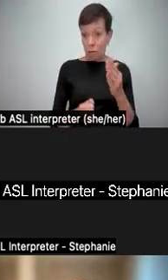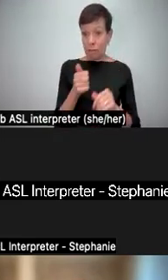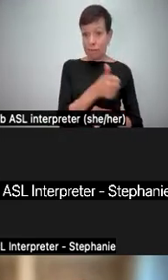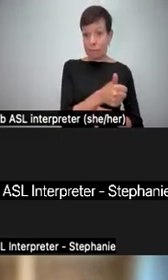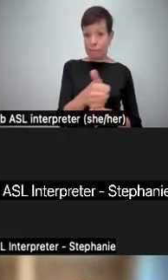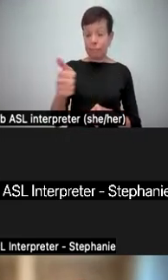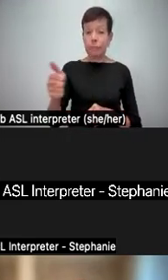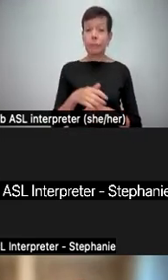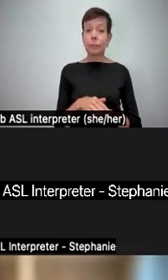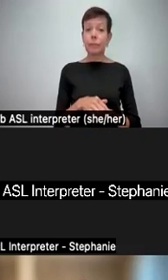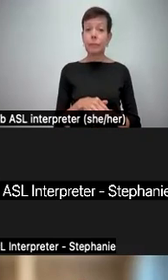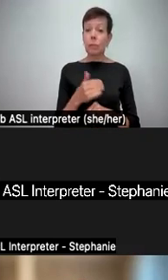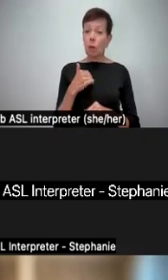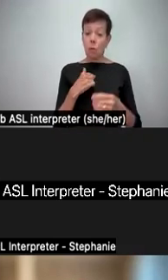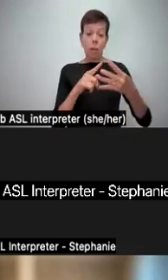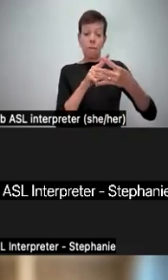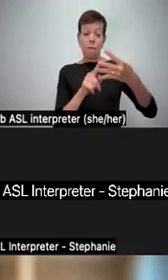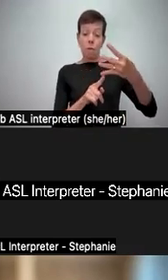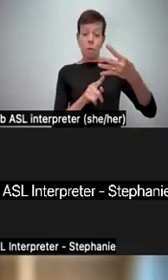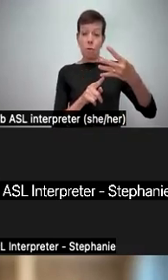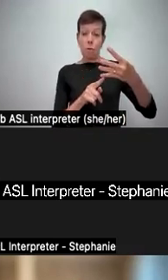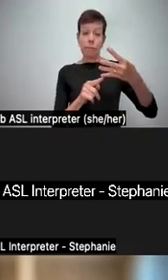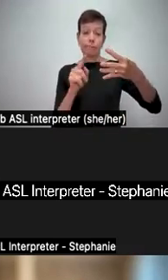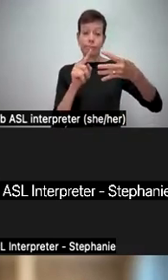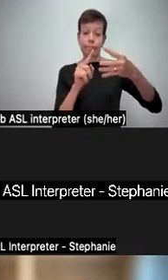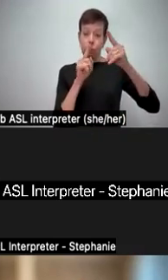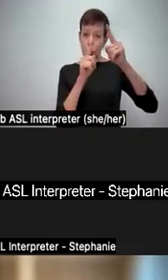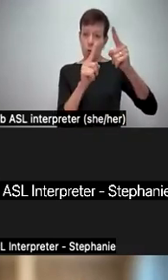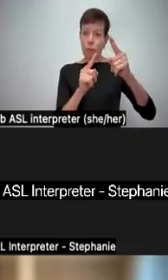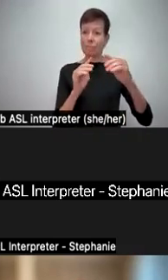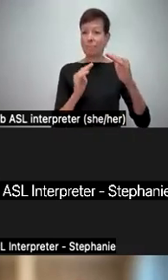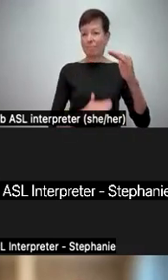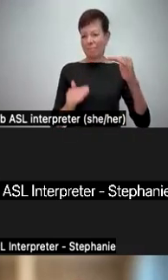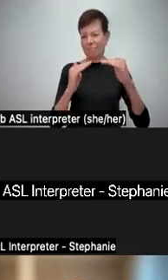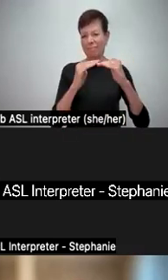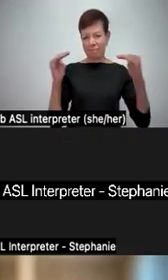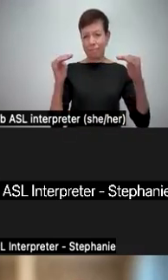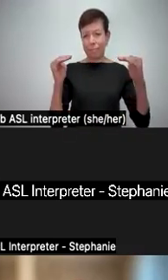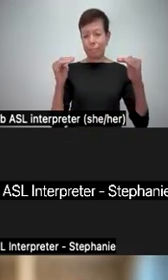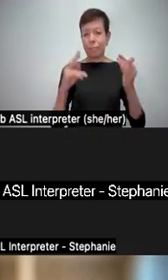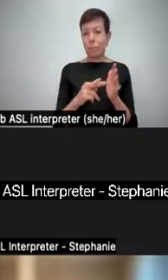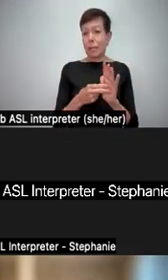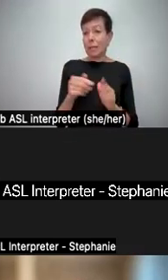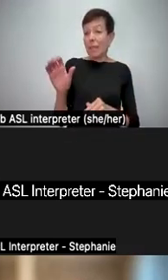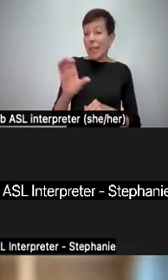vision for this are: Equity — so creating access for Calgarians who have had less opportunity for